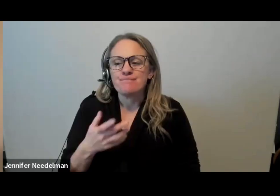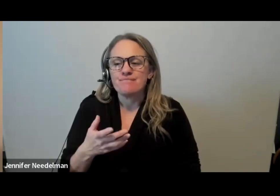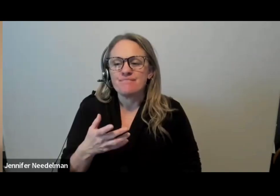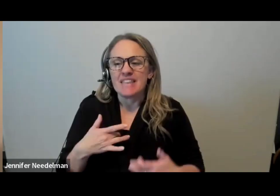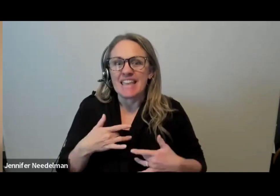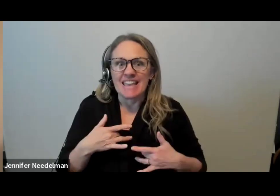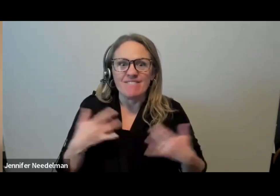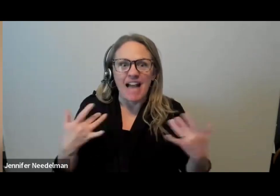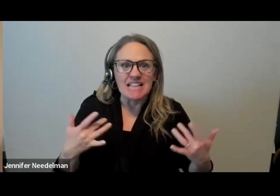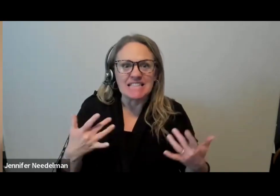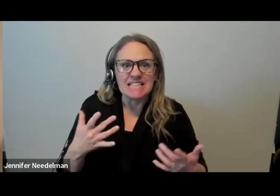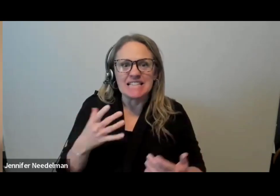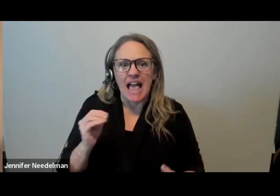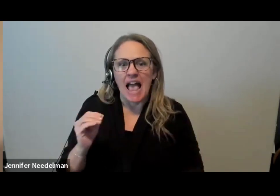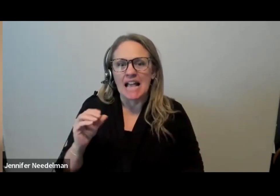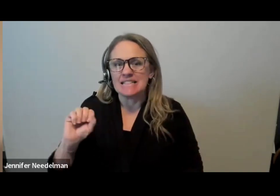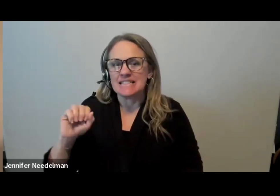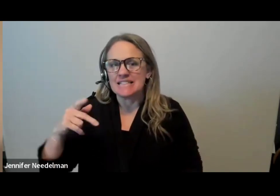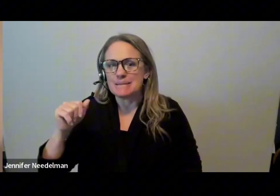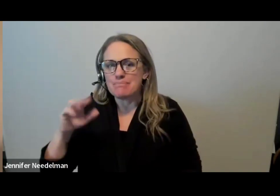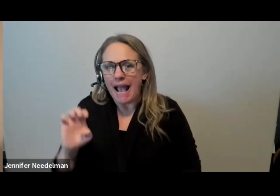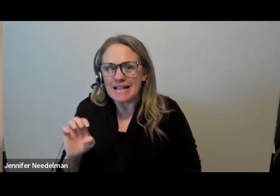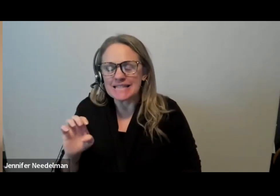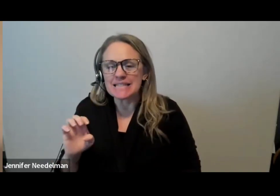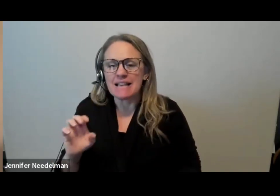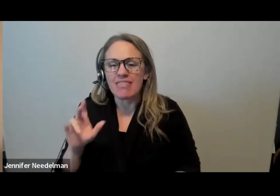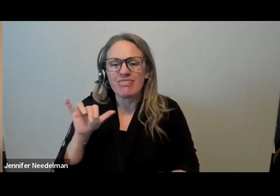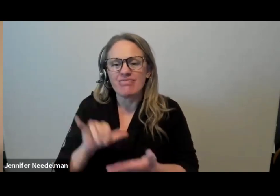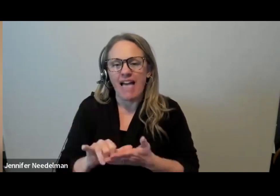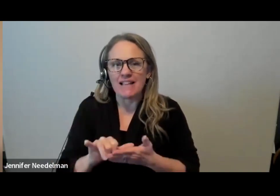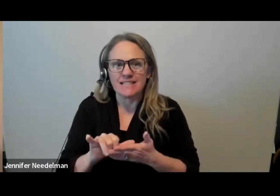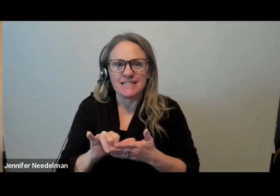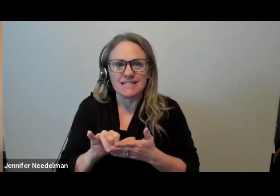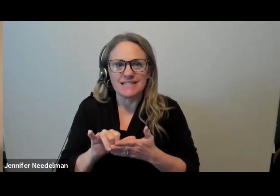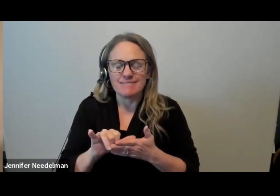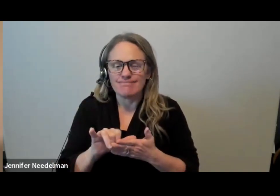and spaces I think are sort of the cornerstones of community